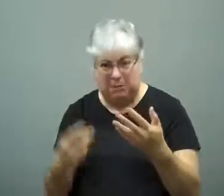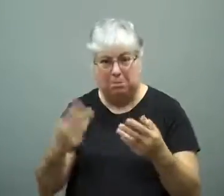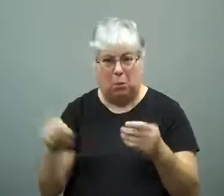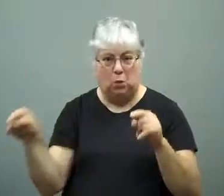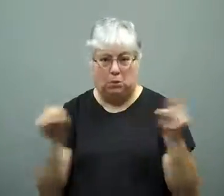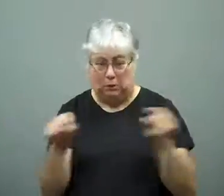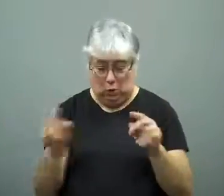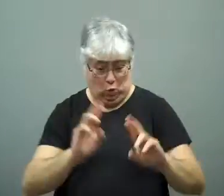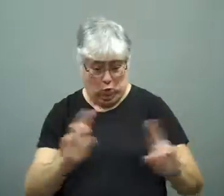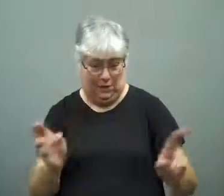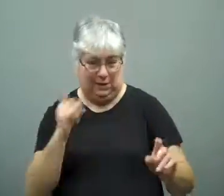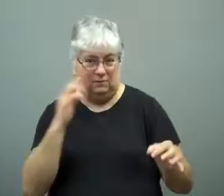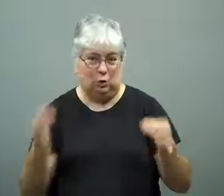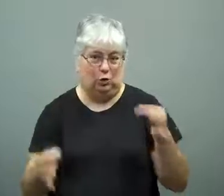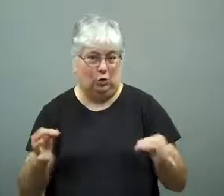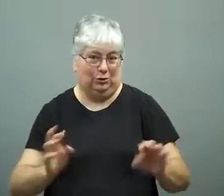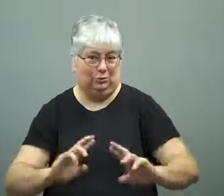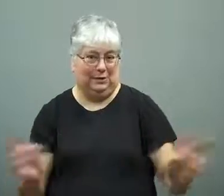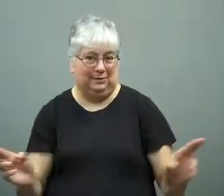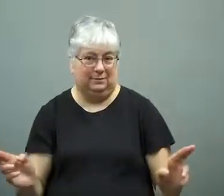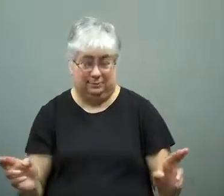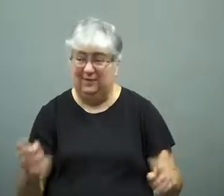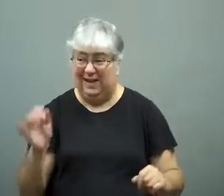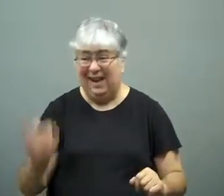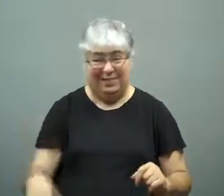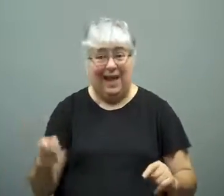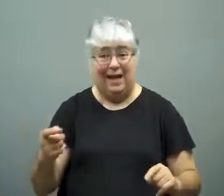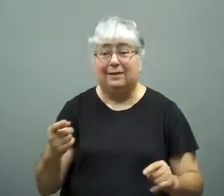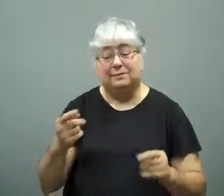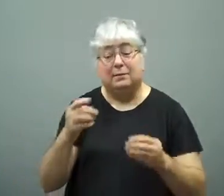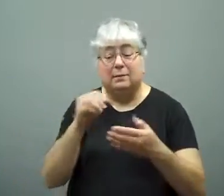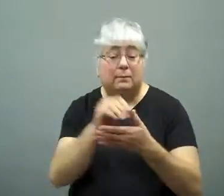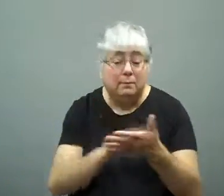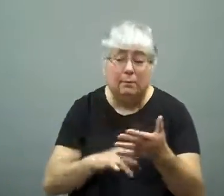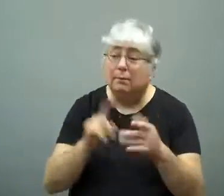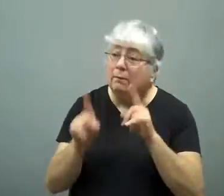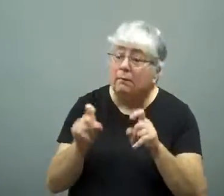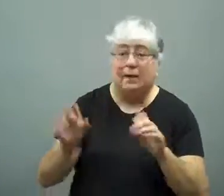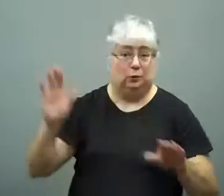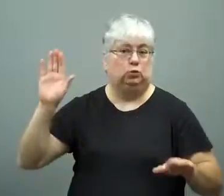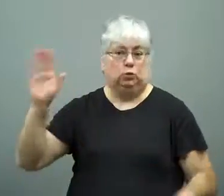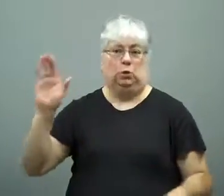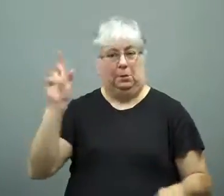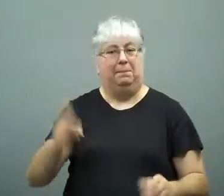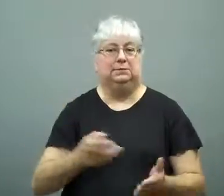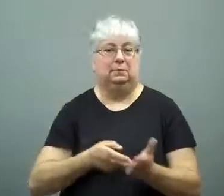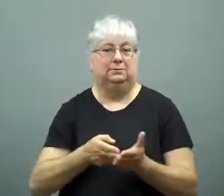That's so both can get ready for the case in court.